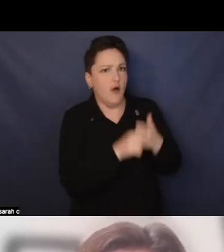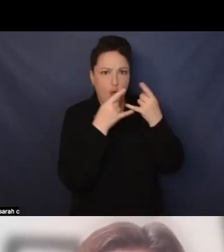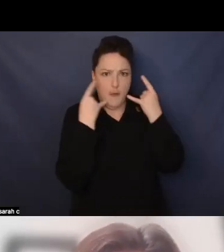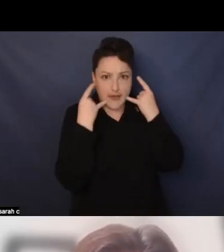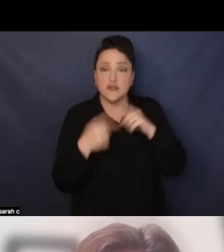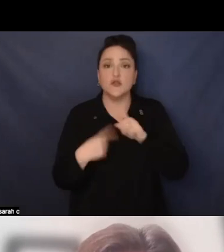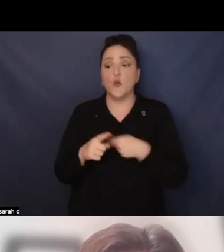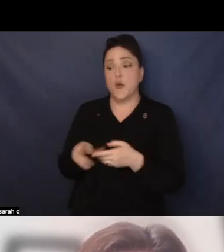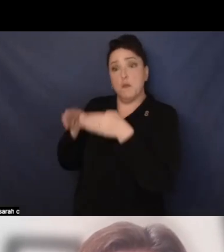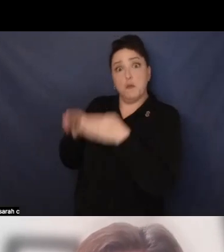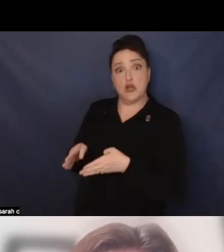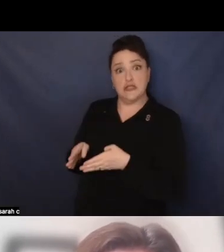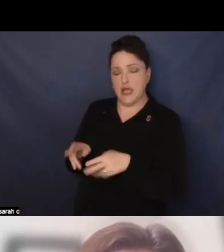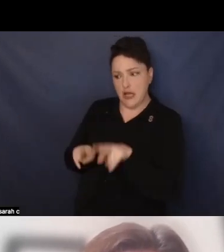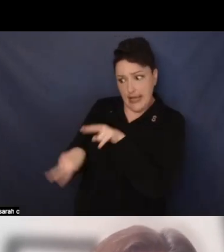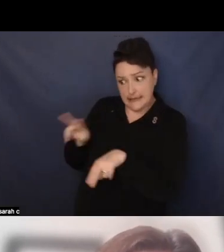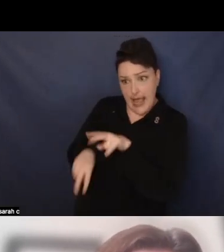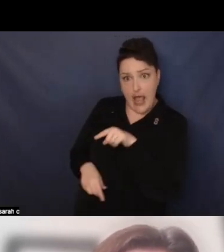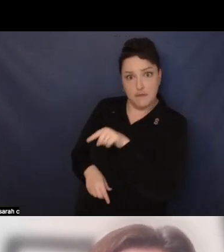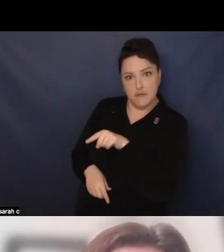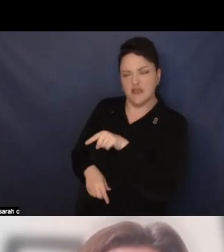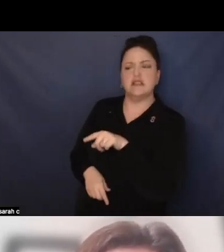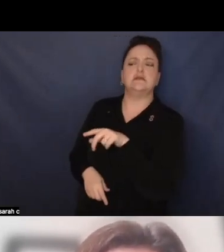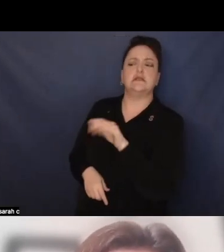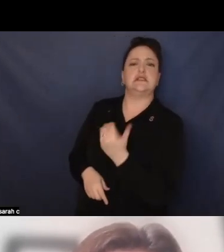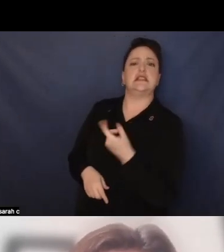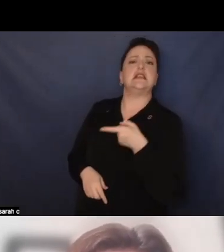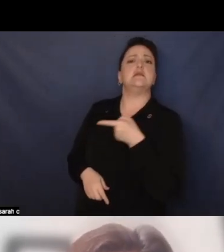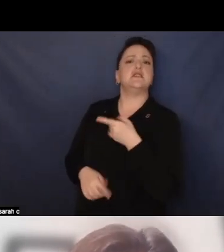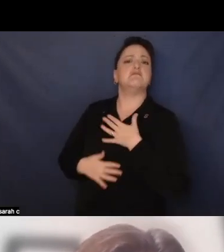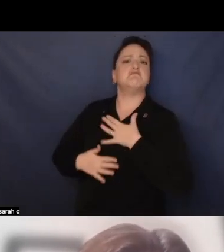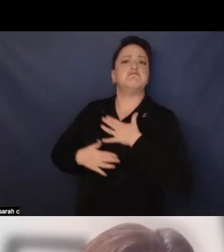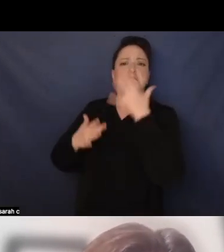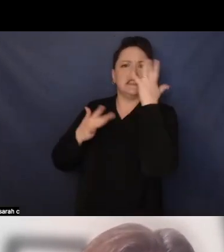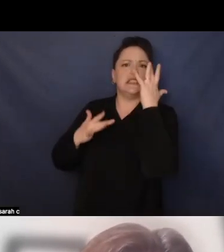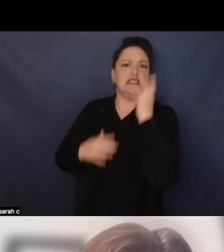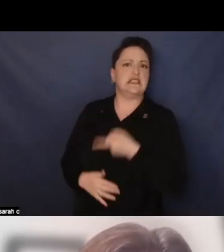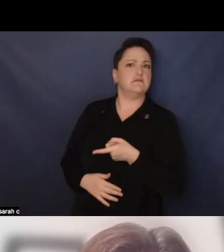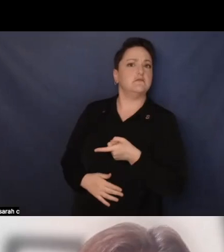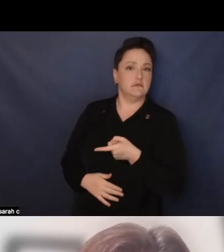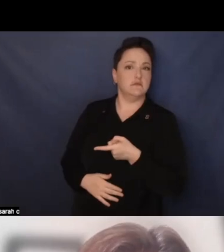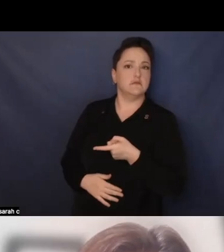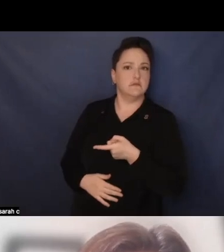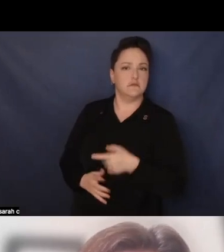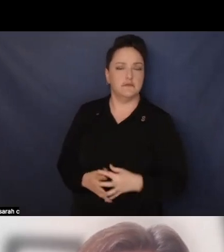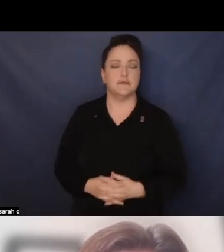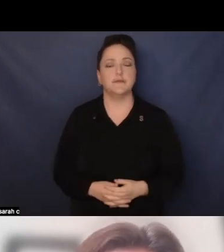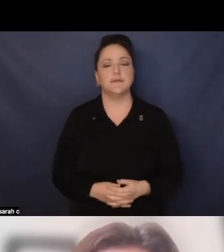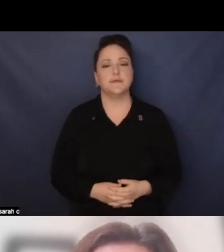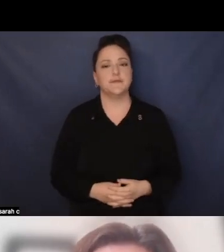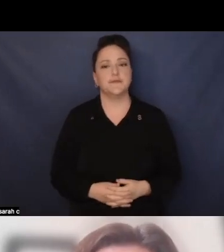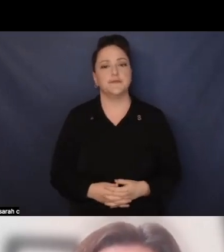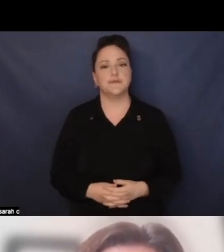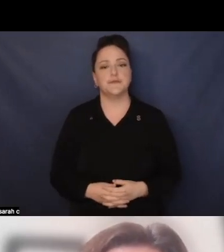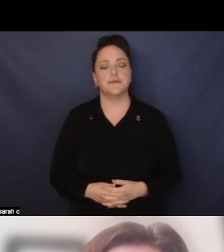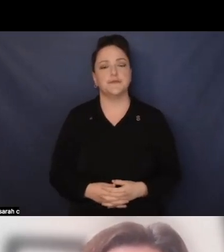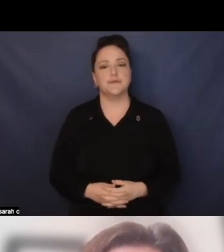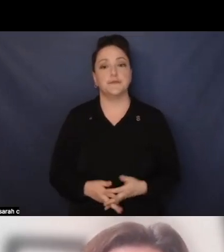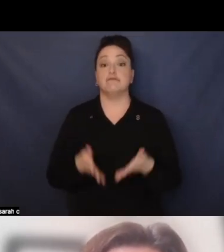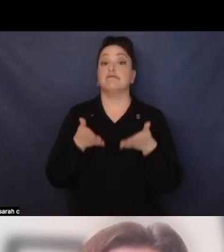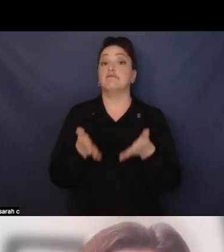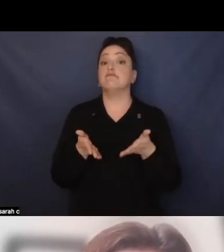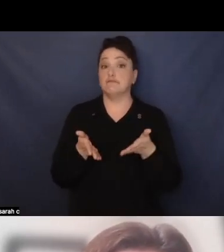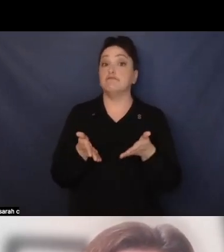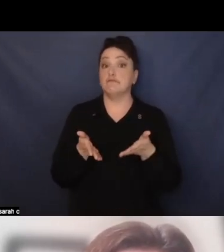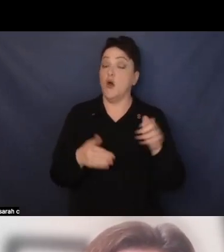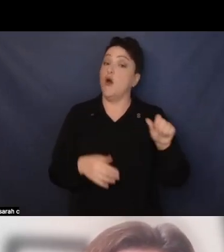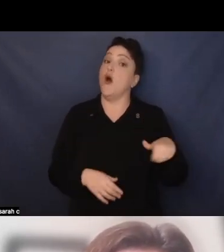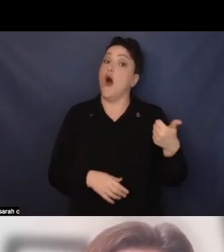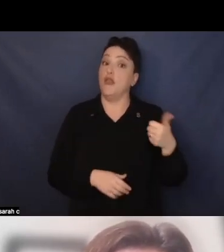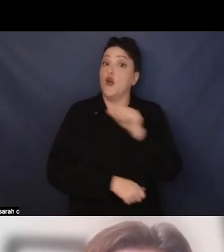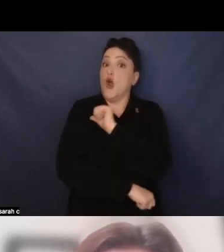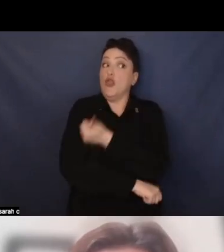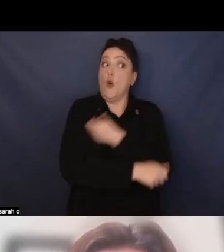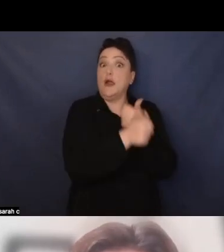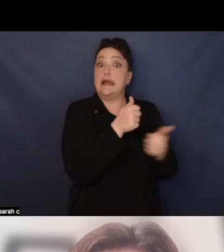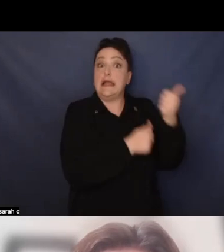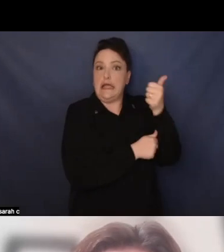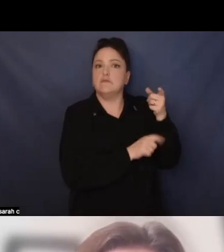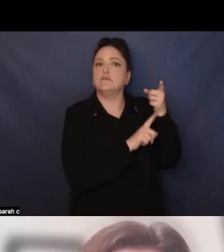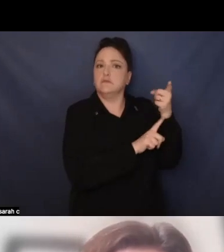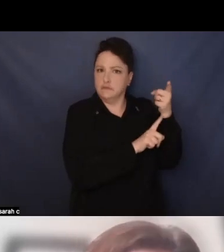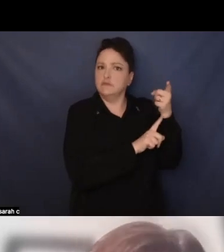has symptoms of a respiratory infection. And so -- this is another authority for masking. Next slide.